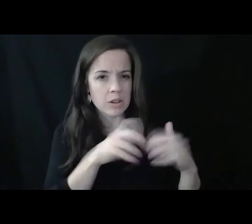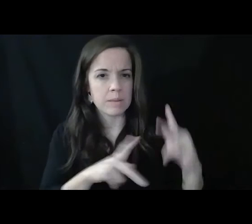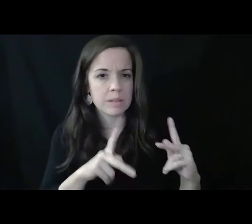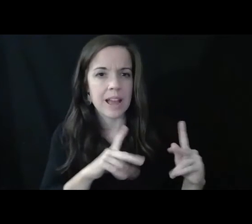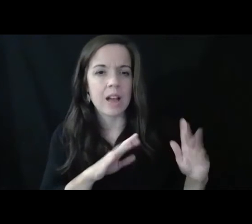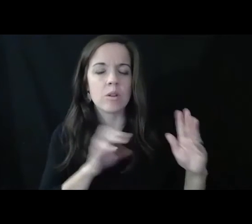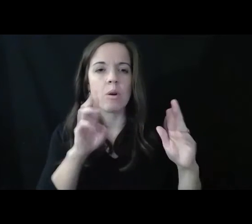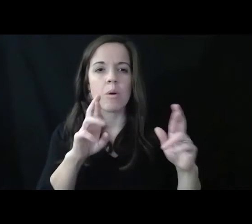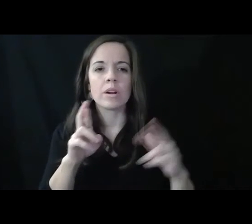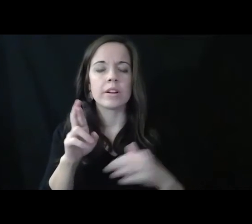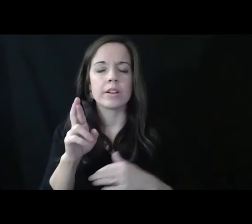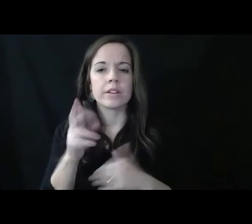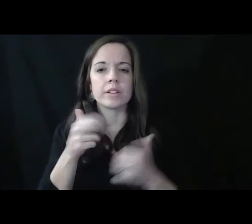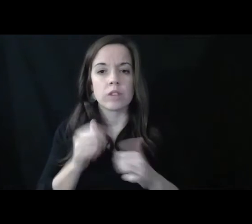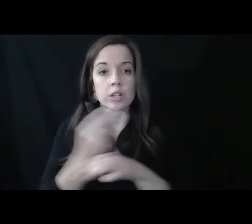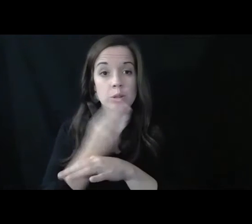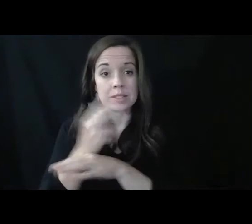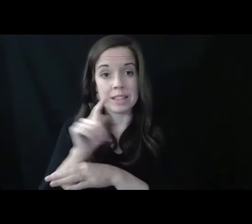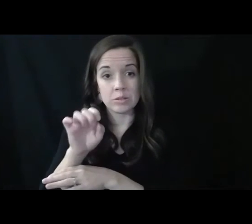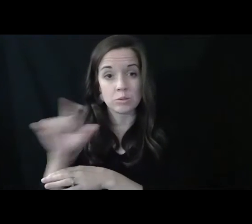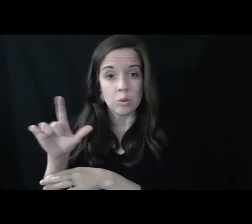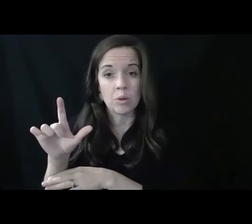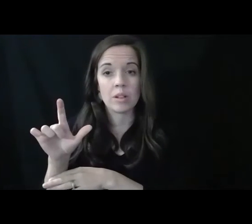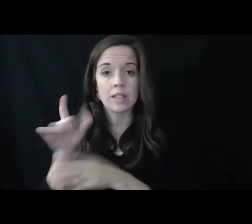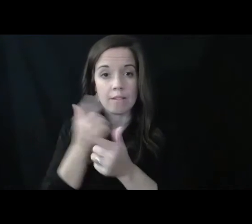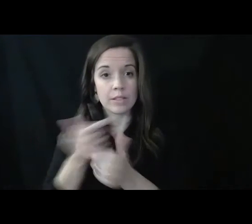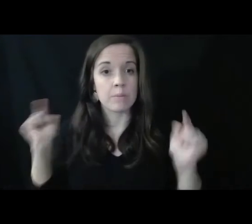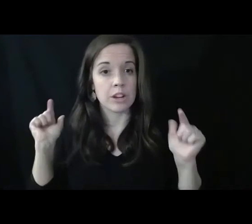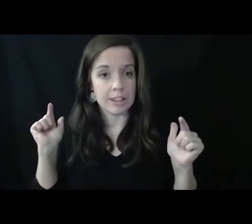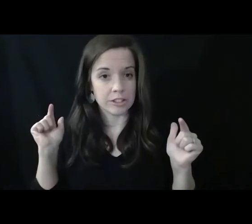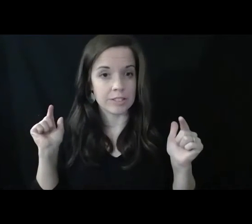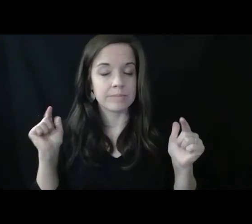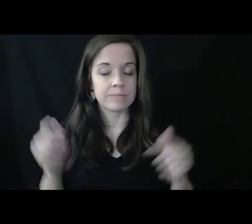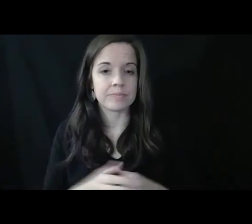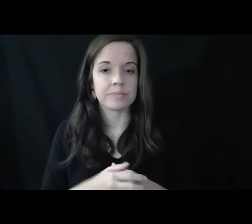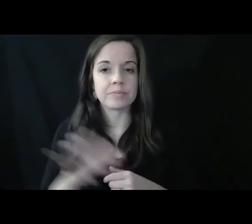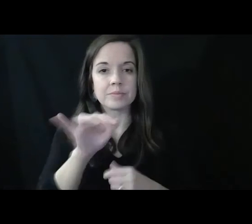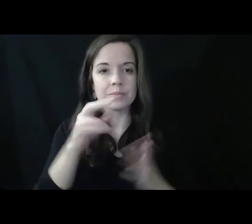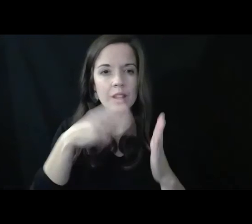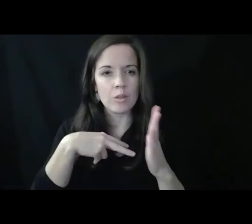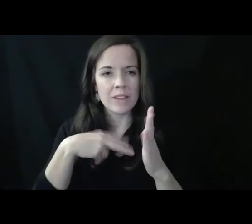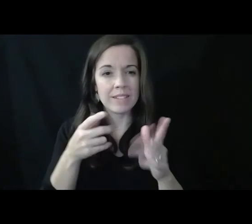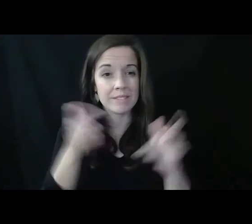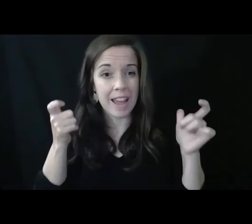trying to use it as a tool of liberation. They also will be read kind of fast because they were